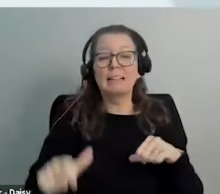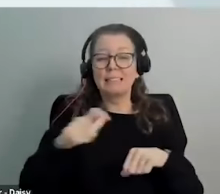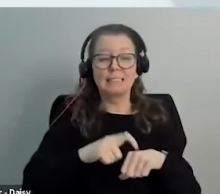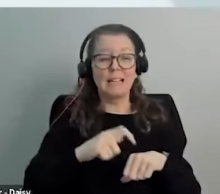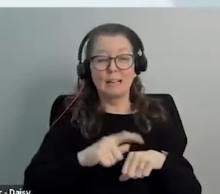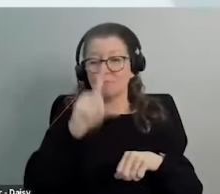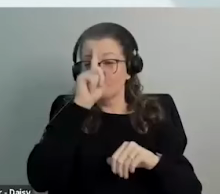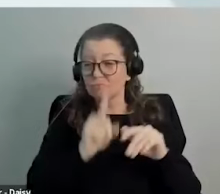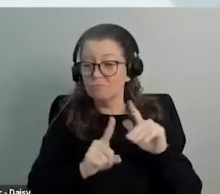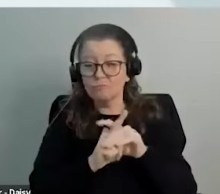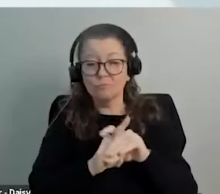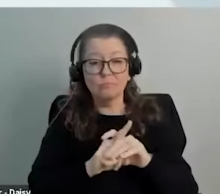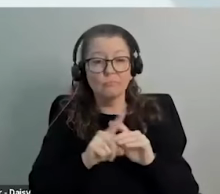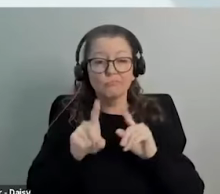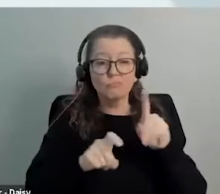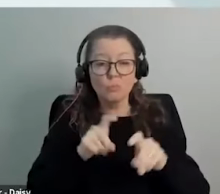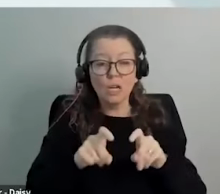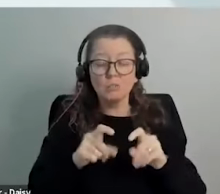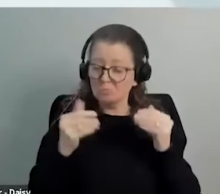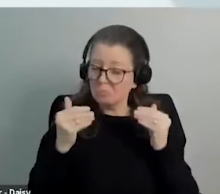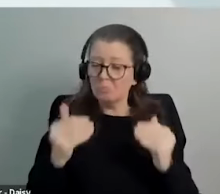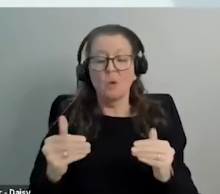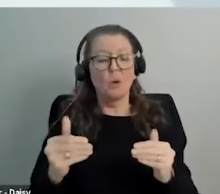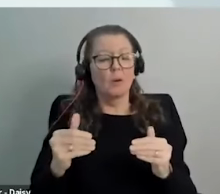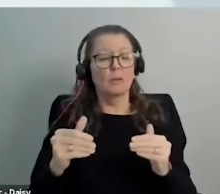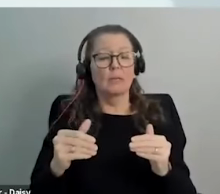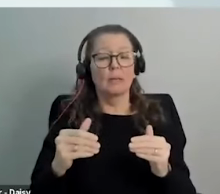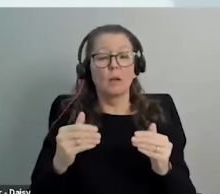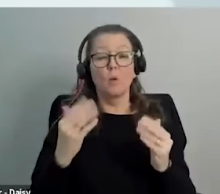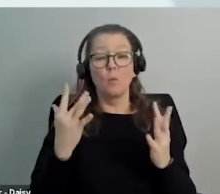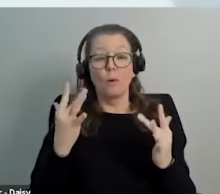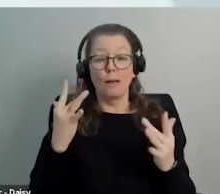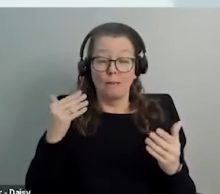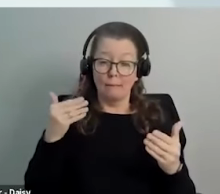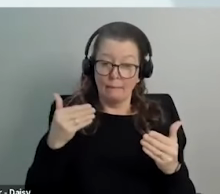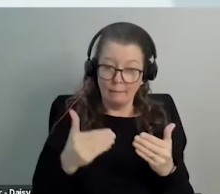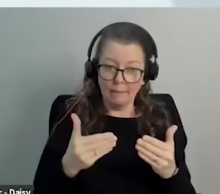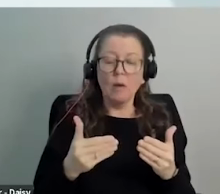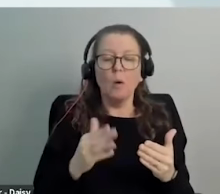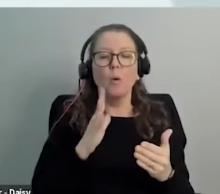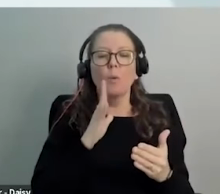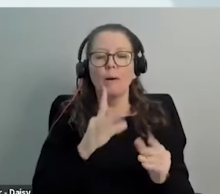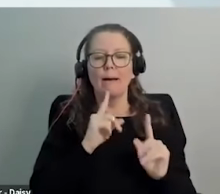throughout the presentation, throughout the panel. When we get to Q&A, we'll be able to go through those.